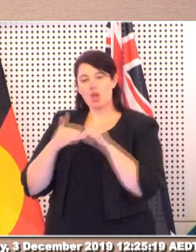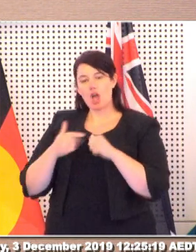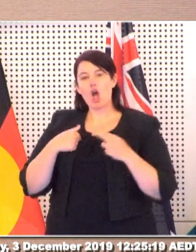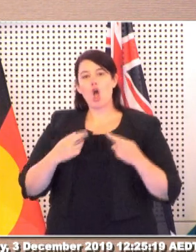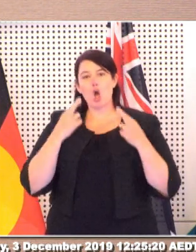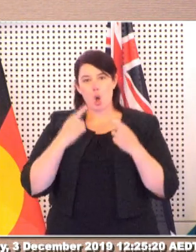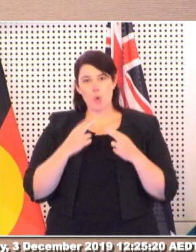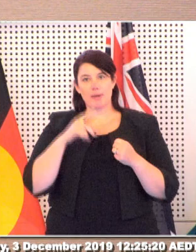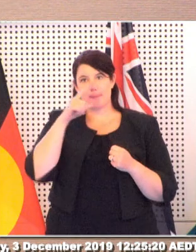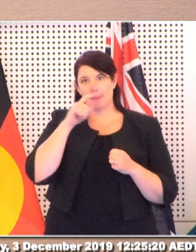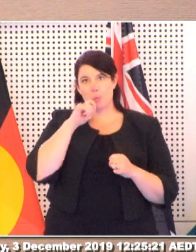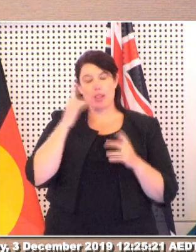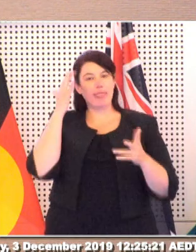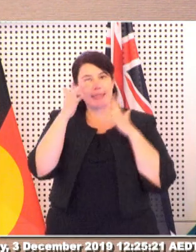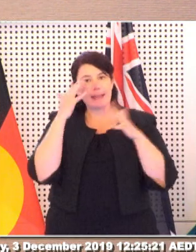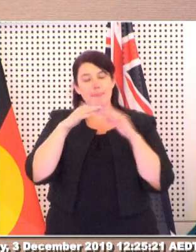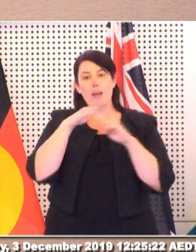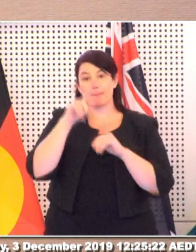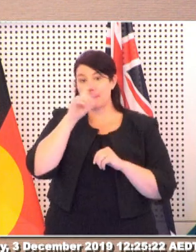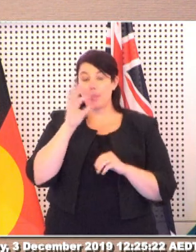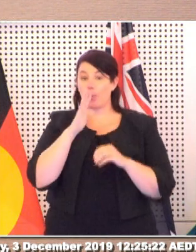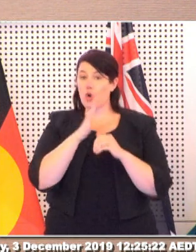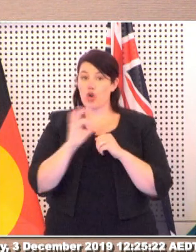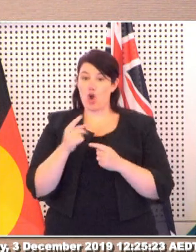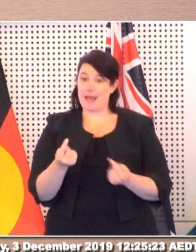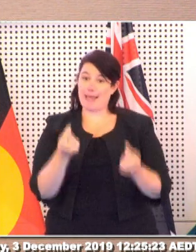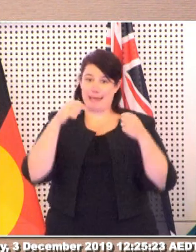not going to appear in a hearing room and speak the way that I’m speaking with you